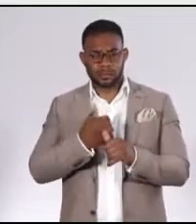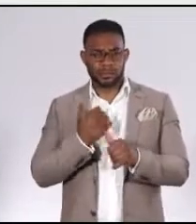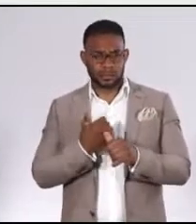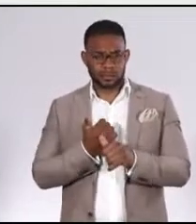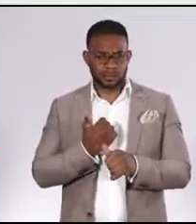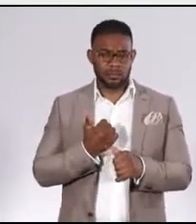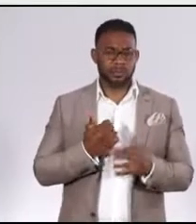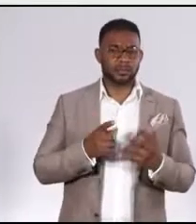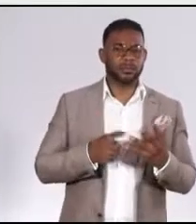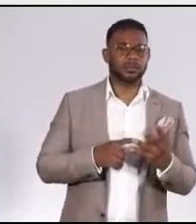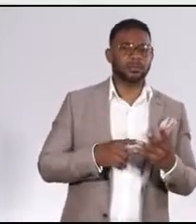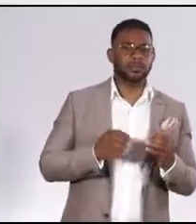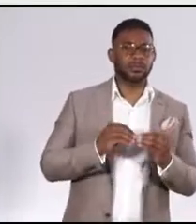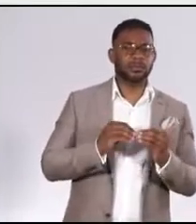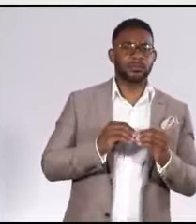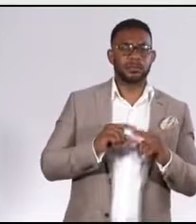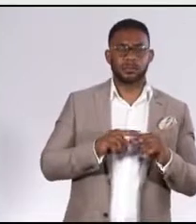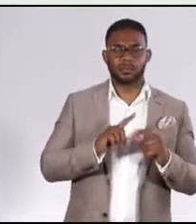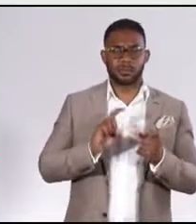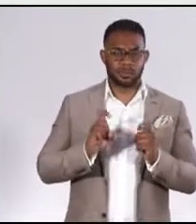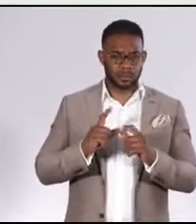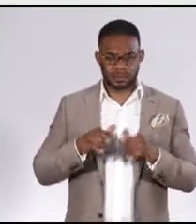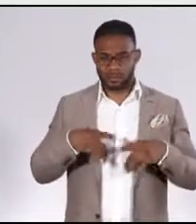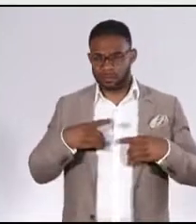K mu changes things like depression or anxiety,